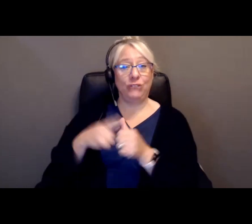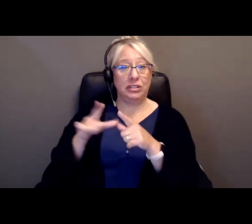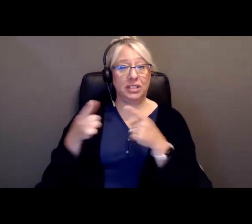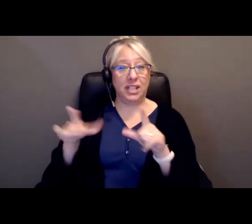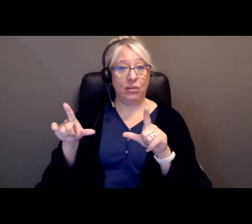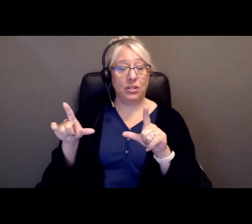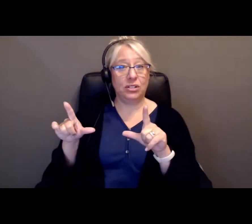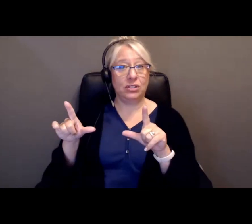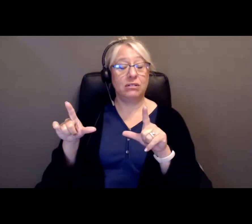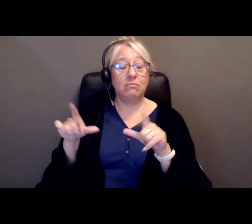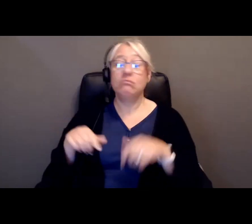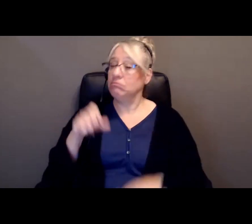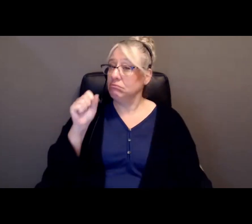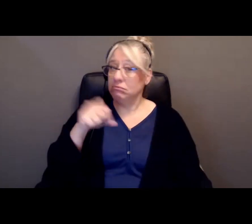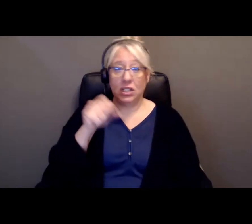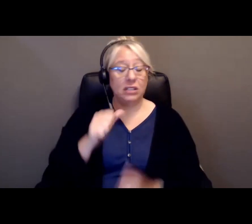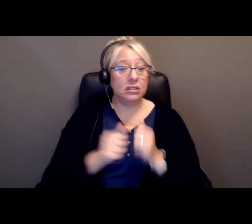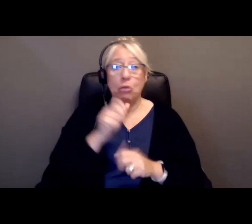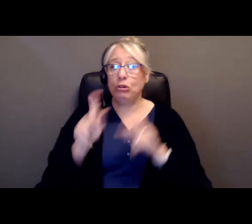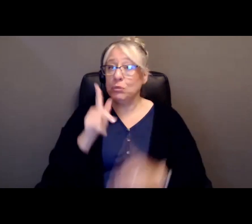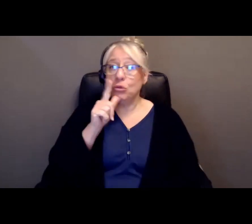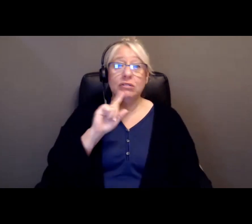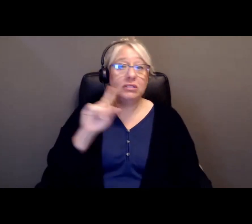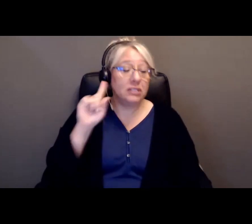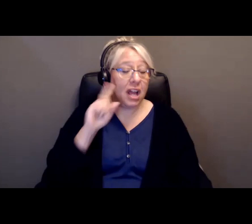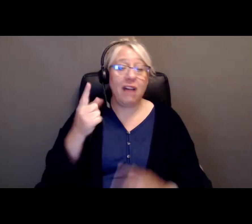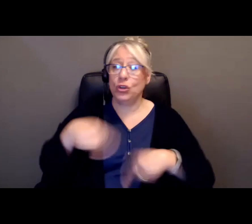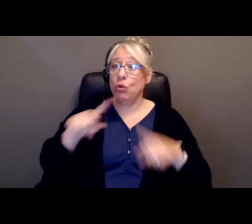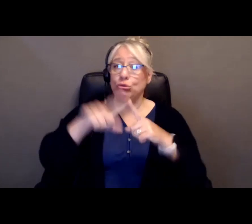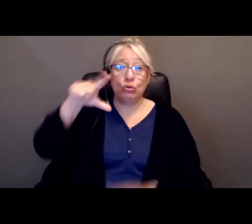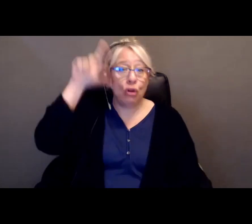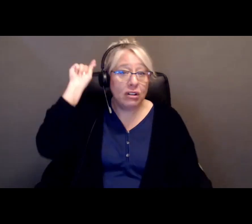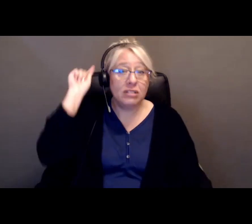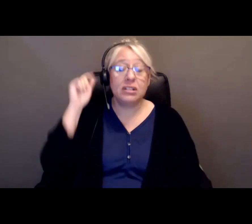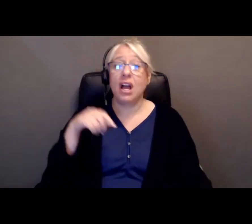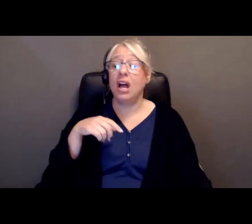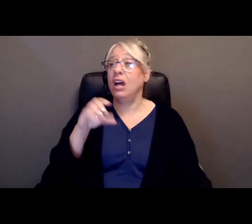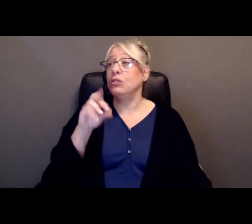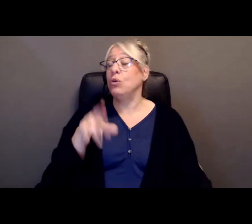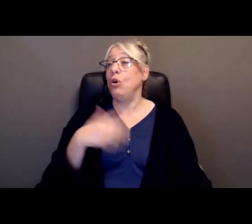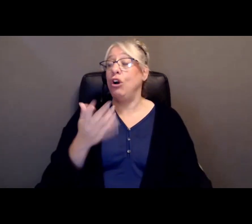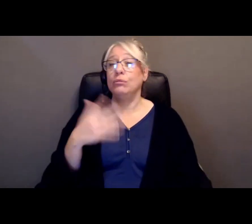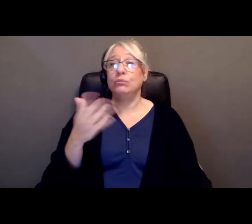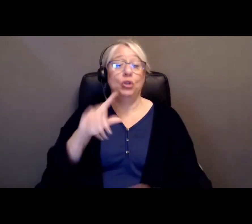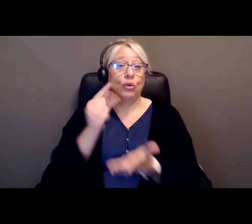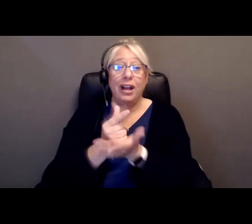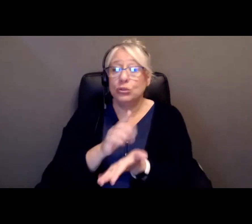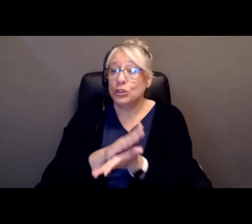most people who are deaf and go to Gallaudet University or graduate from schools can read.